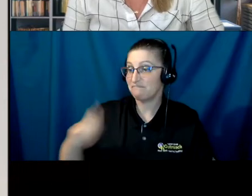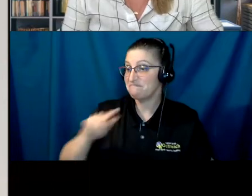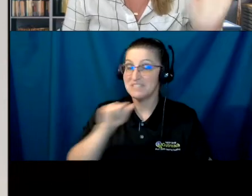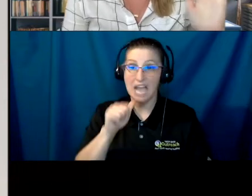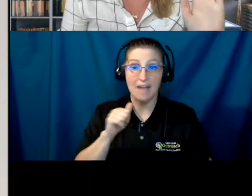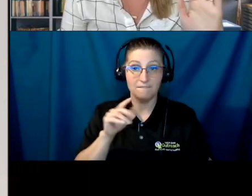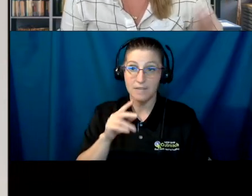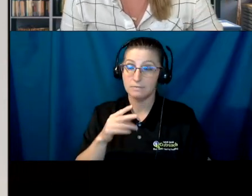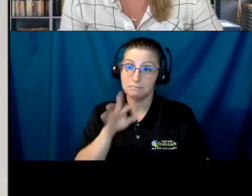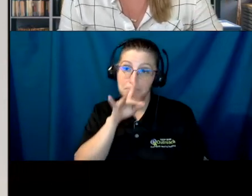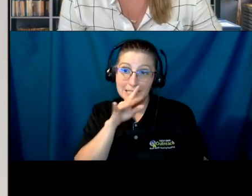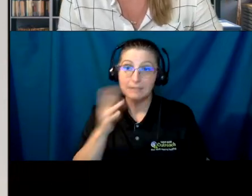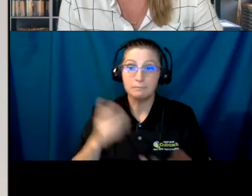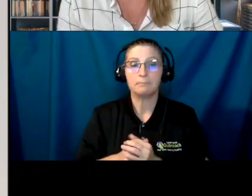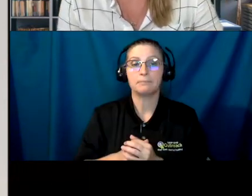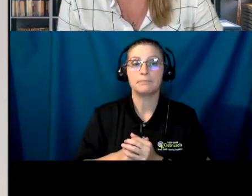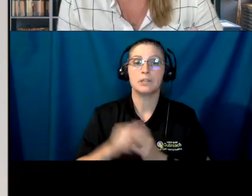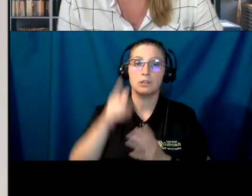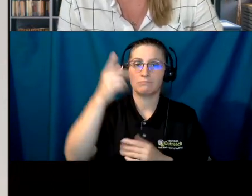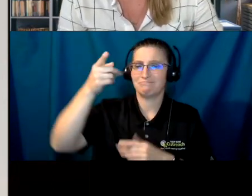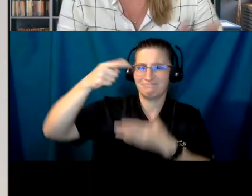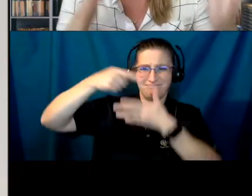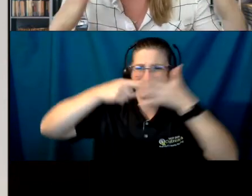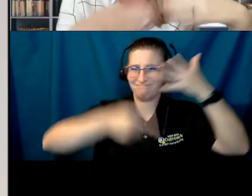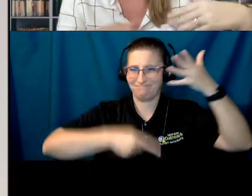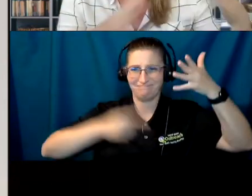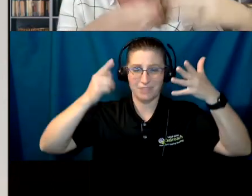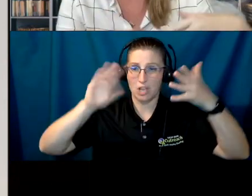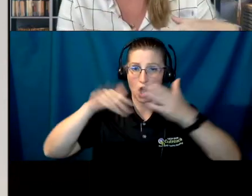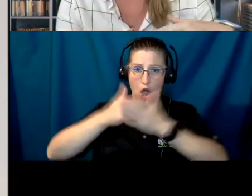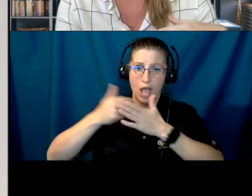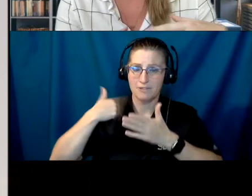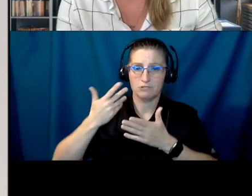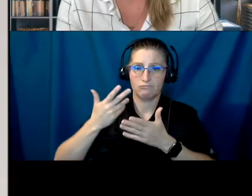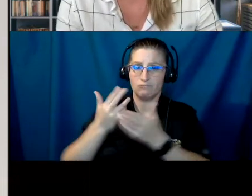We have the resources for all of these in the our handout, so I guess I'm just gonna